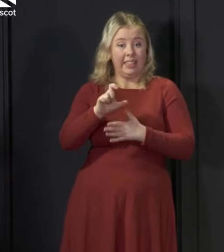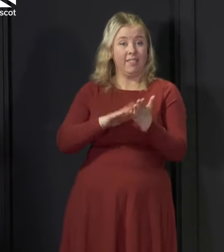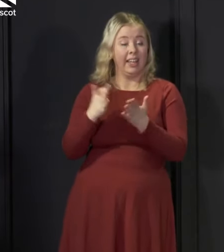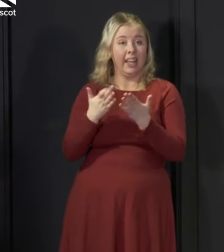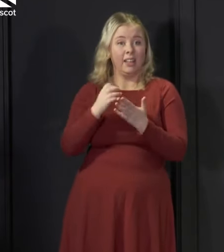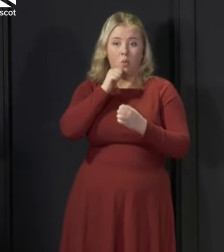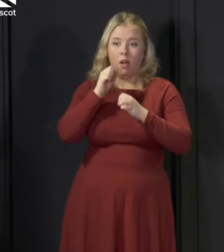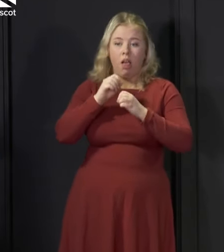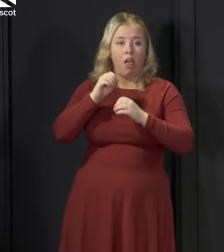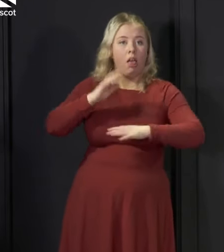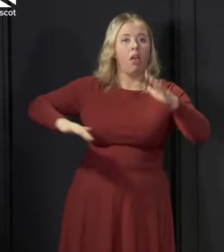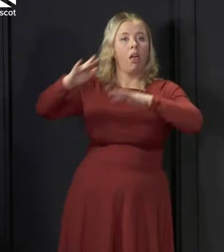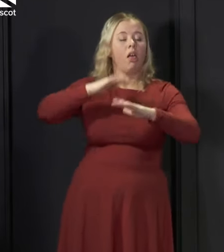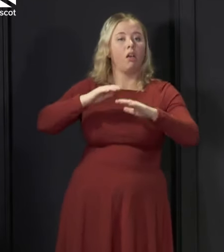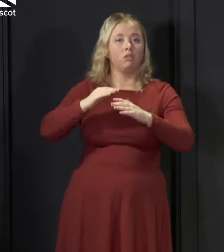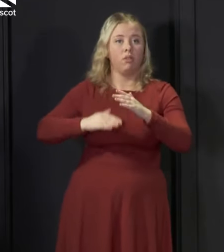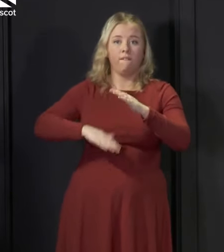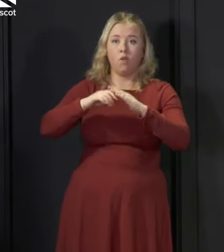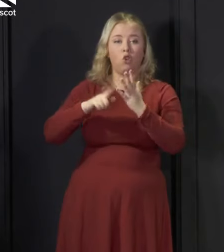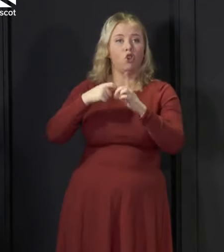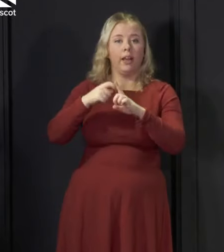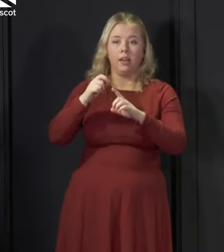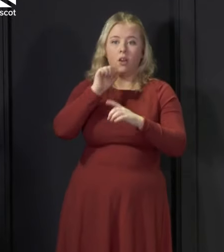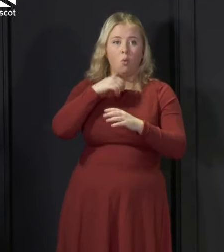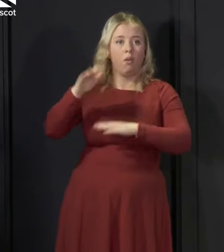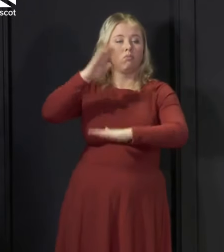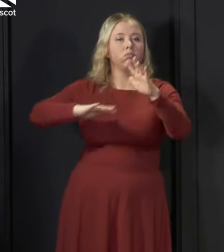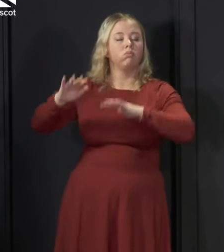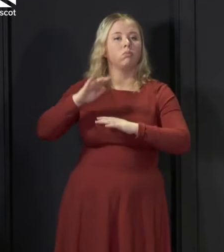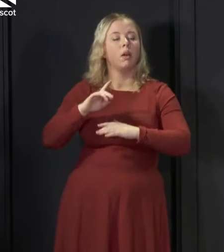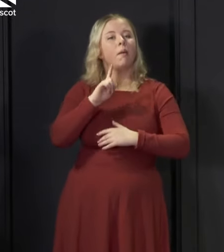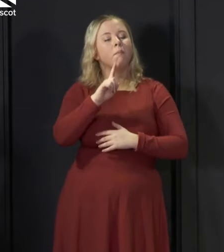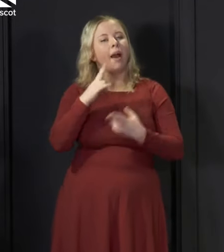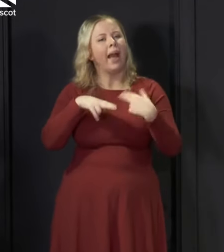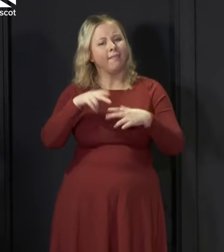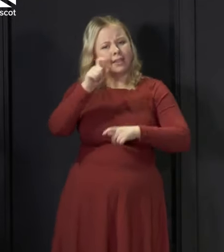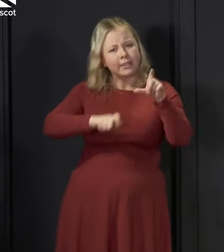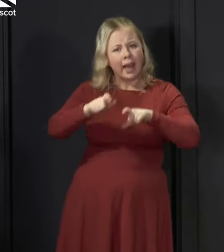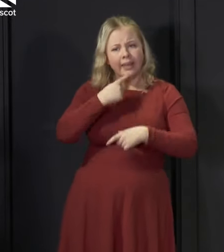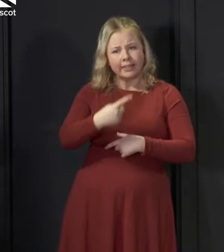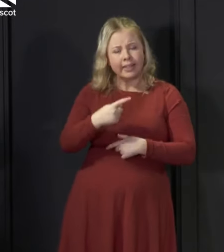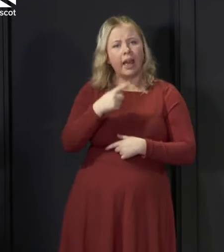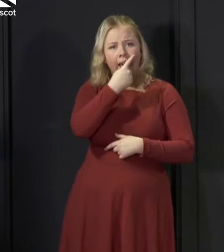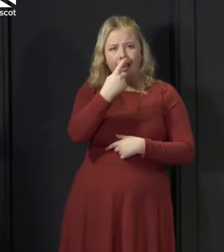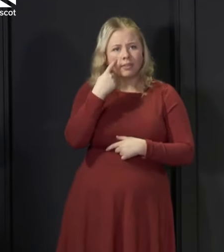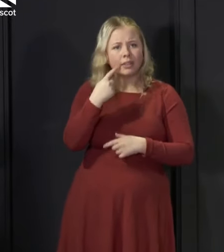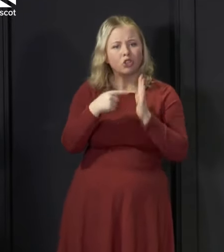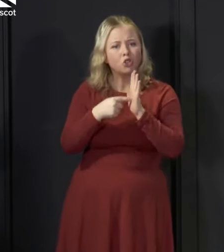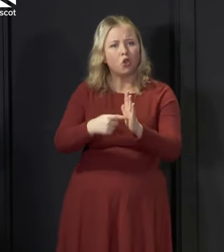science is telling me that there's a different approach because of the different state of the spread of the virus might help in Scotland, then I'm not going to close my mind to that.